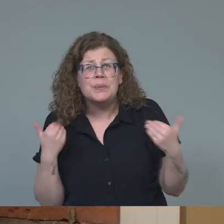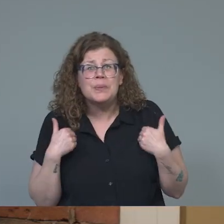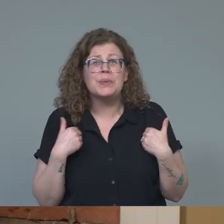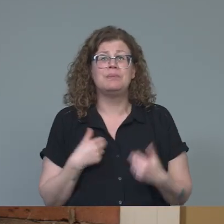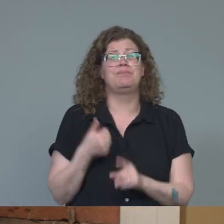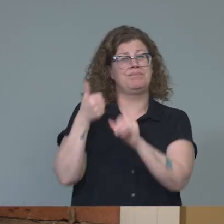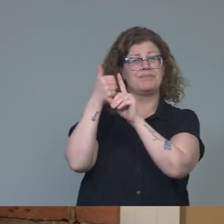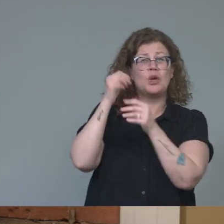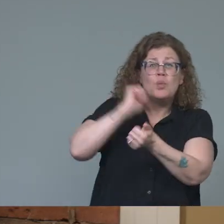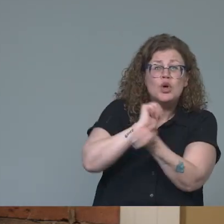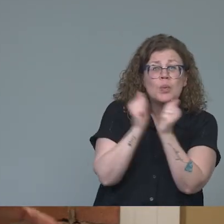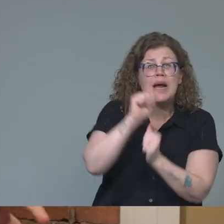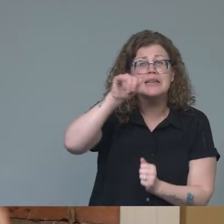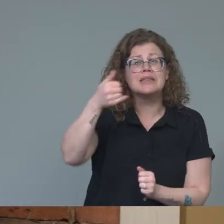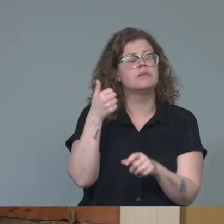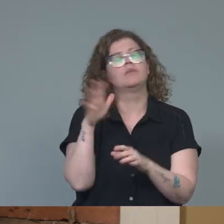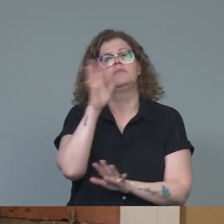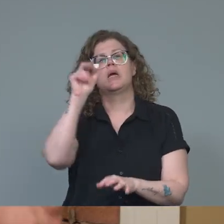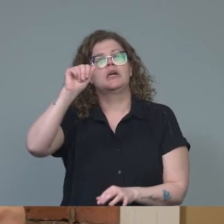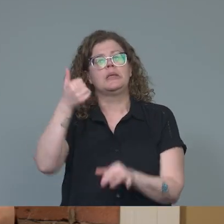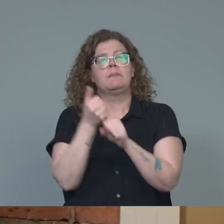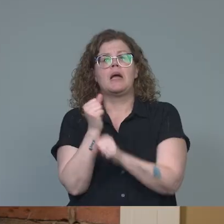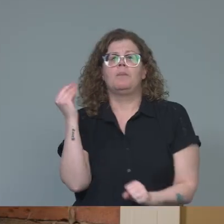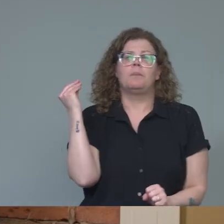really wonderful opportunities there for you to go in and look at some of the work that artists